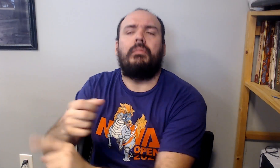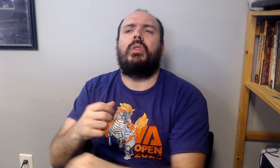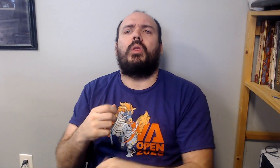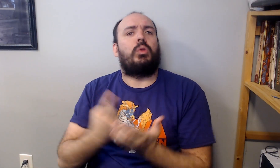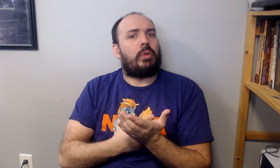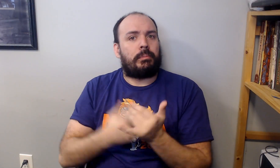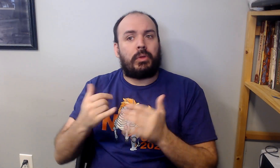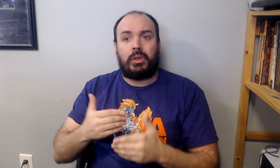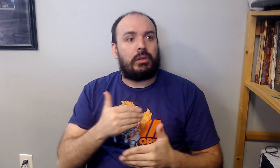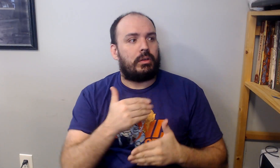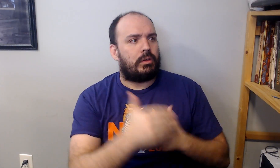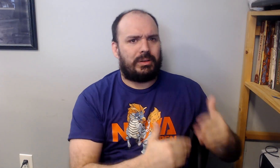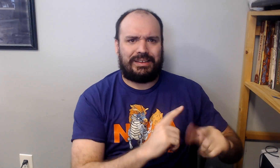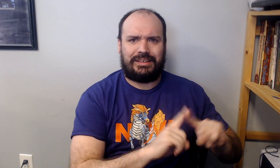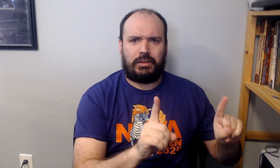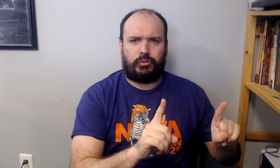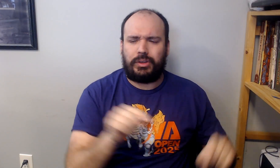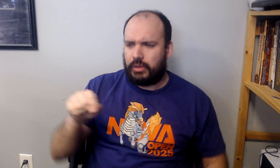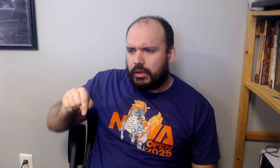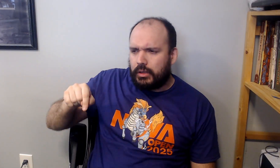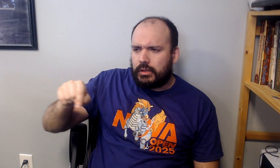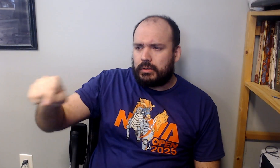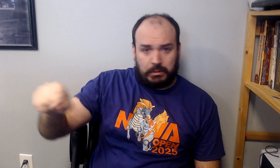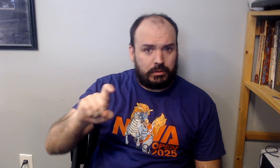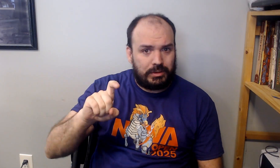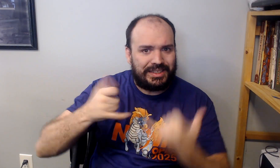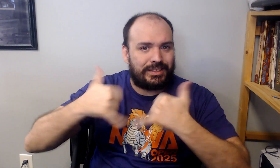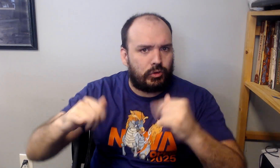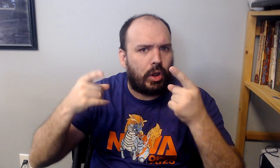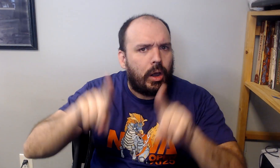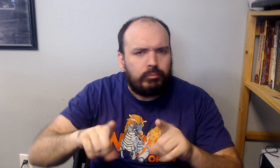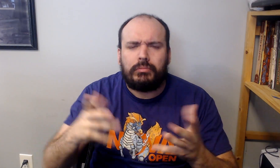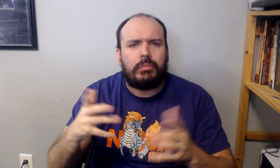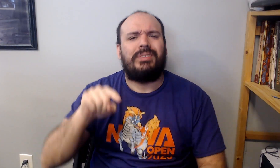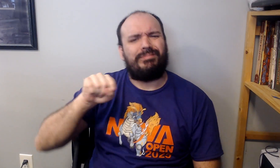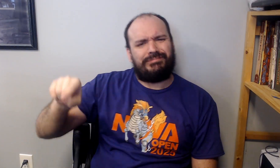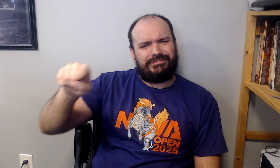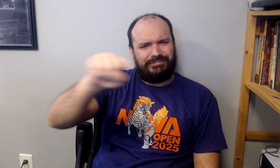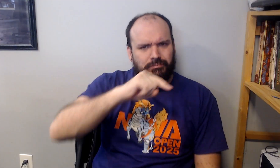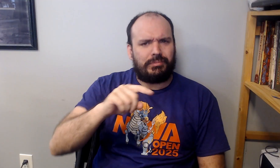or sometimes even if players make progress on a different questline. Do things still happen in the original questline?